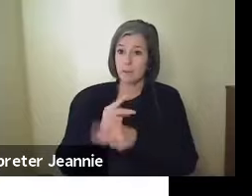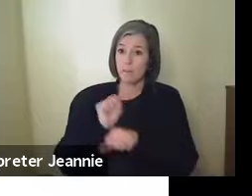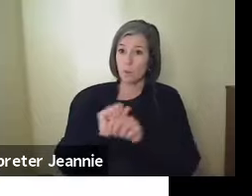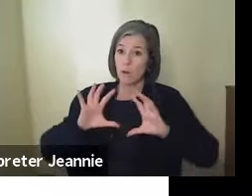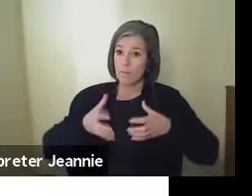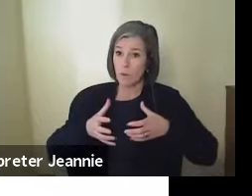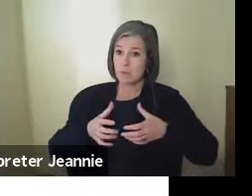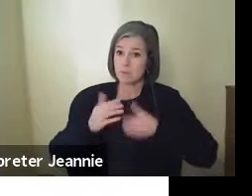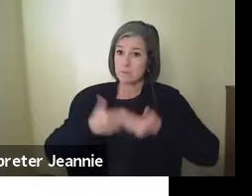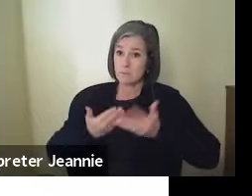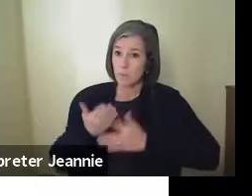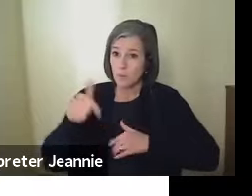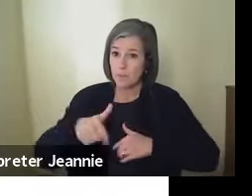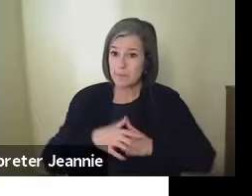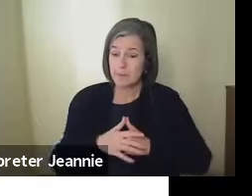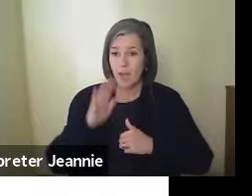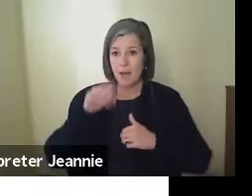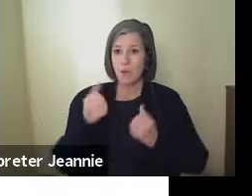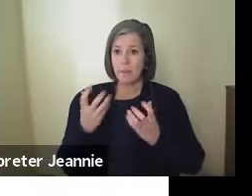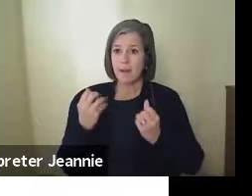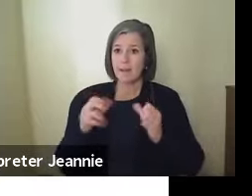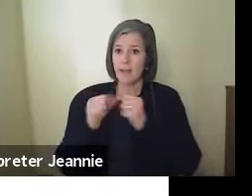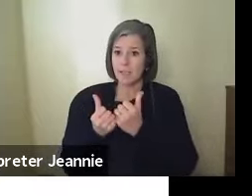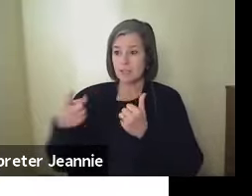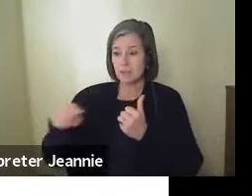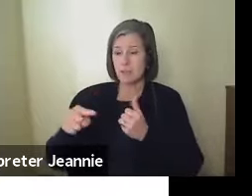I know many agencies out there have had terrible problems